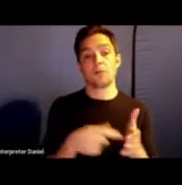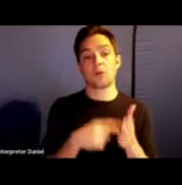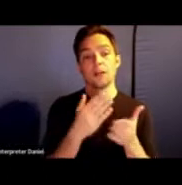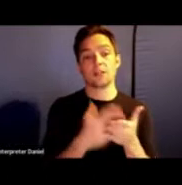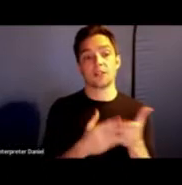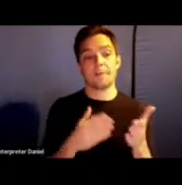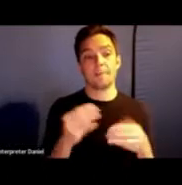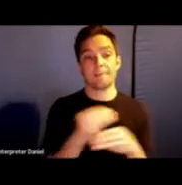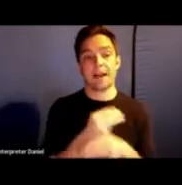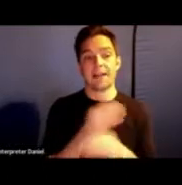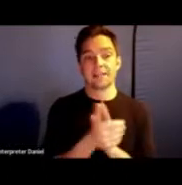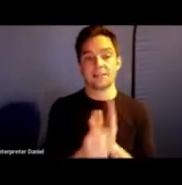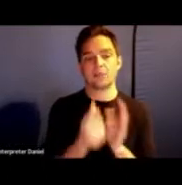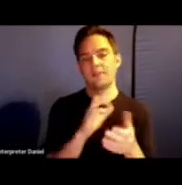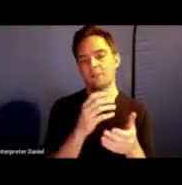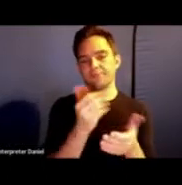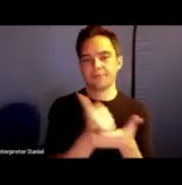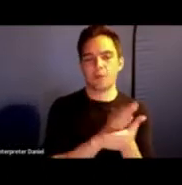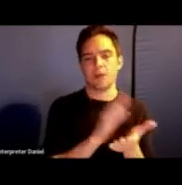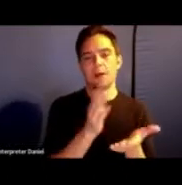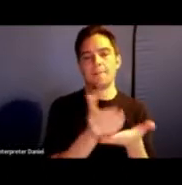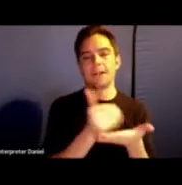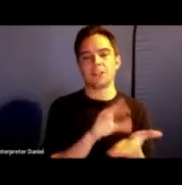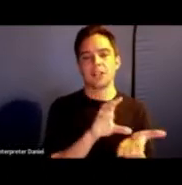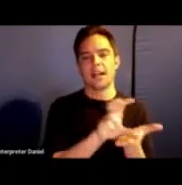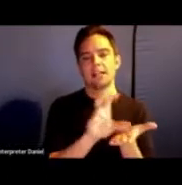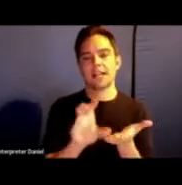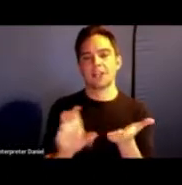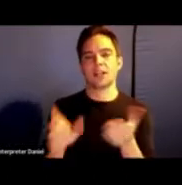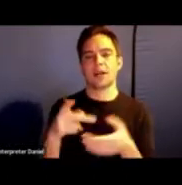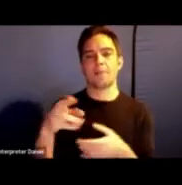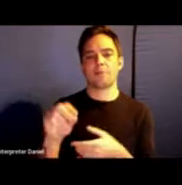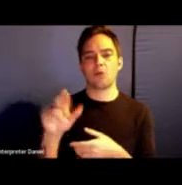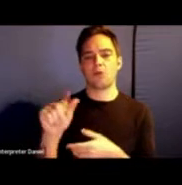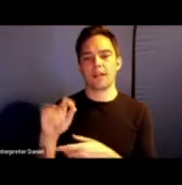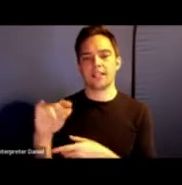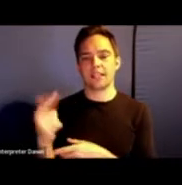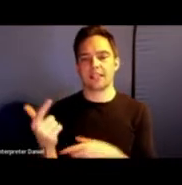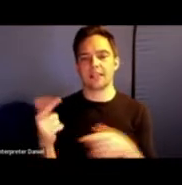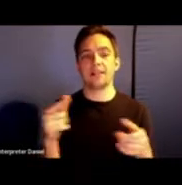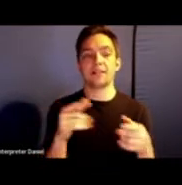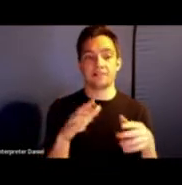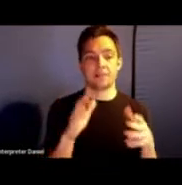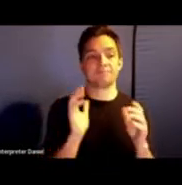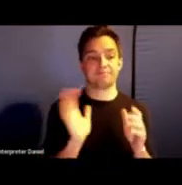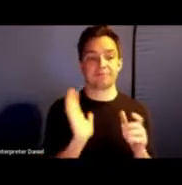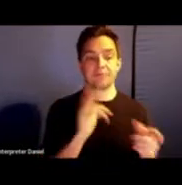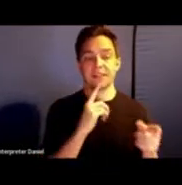we used to help with budget allocations and prorating. My co workers used to say that they are in human services field, because they'd like to people,